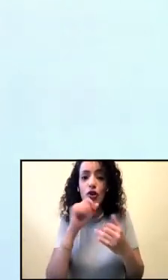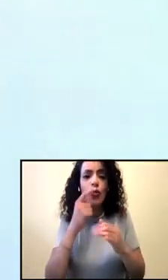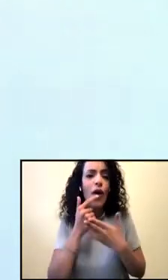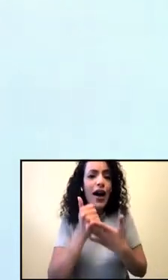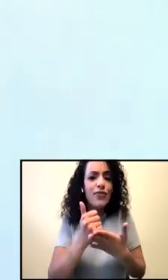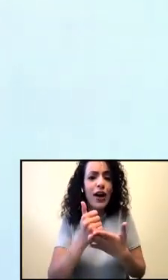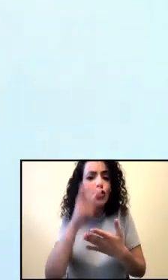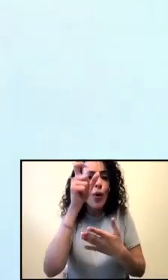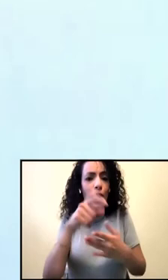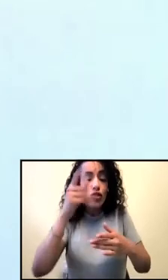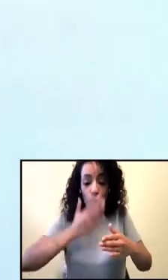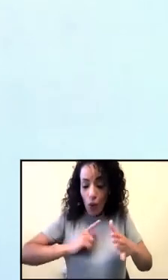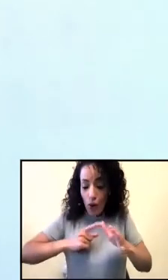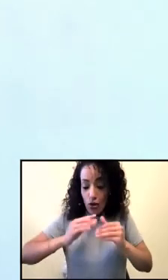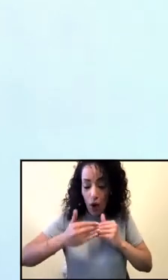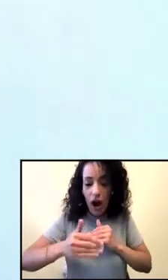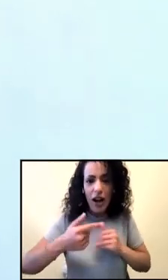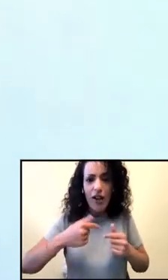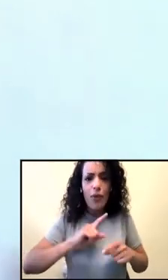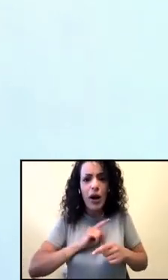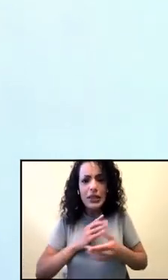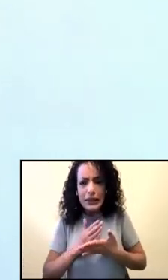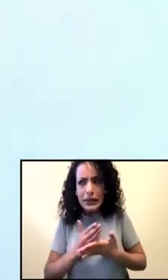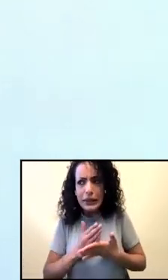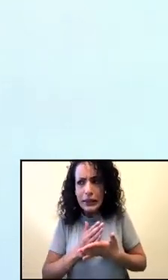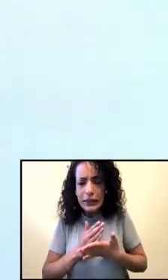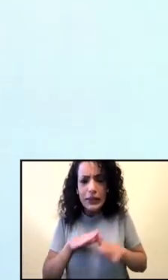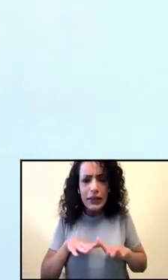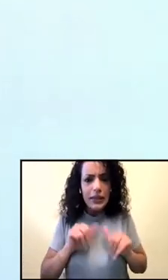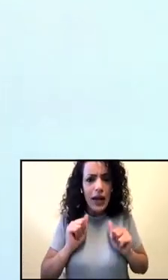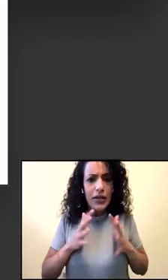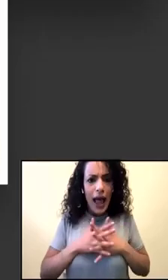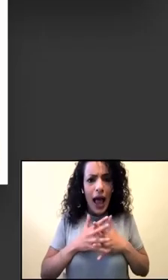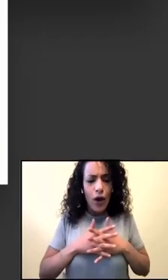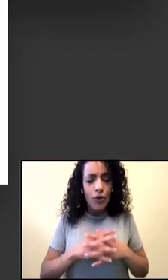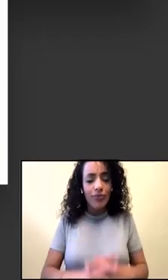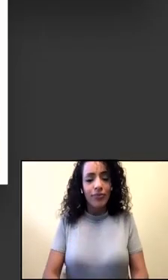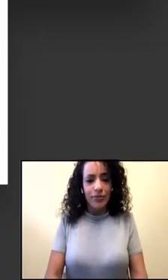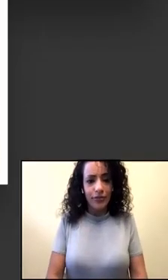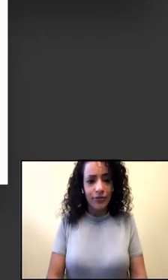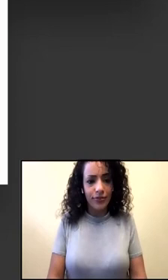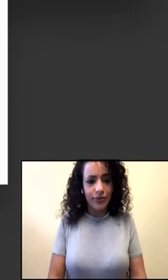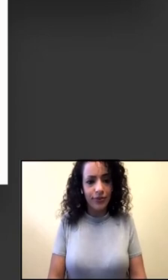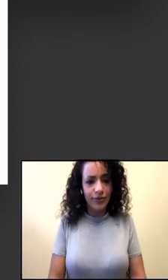wants to archive but isn't sure where to start, isn't sure where to begin? So if I start with